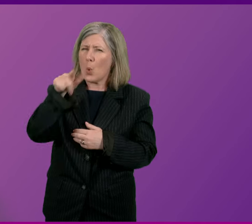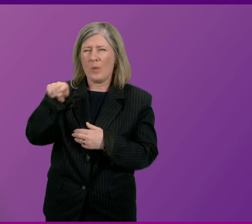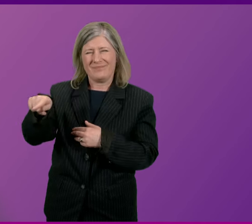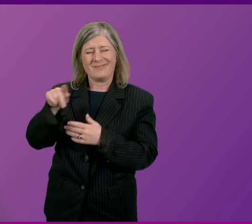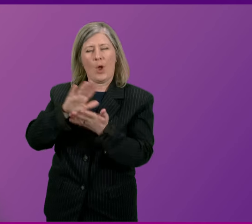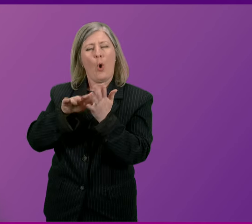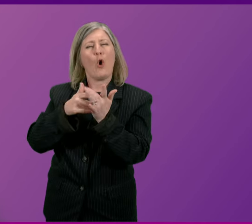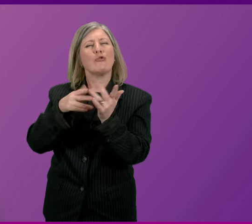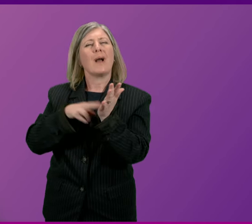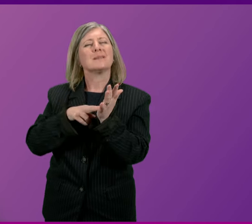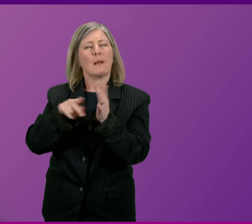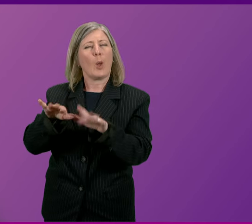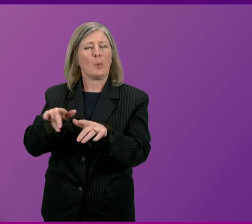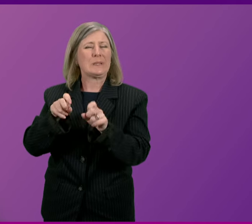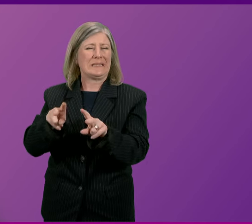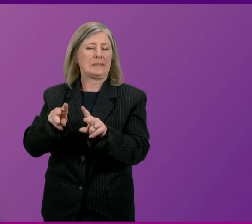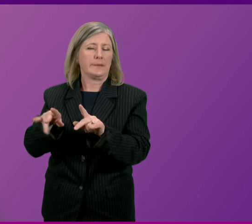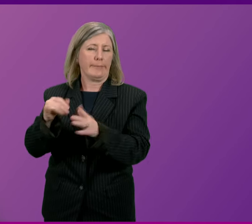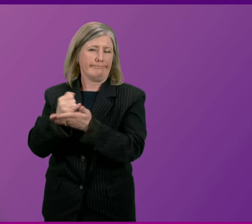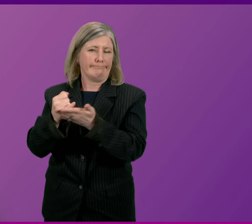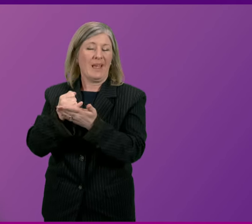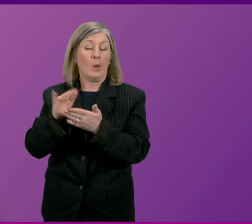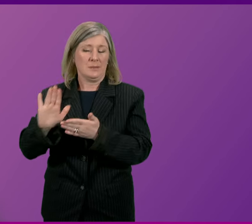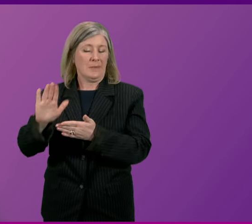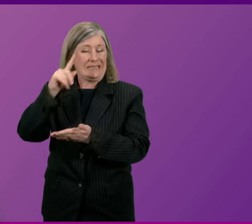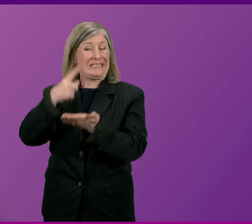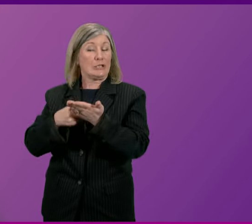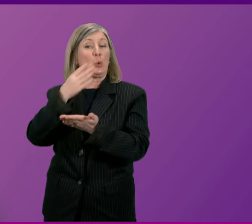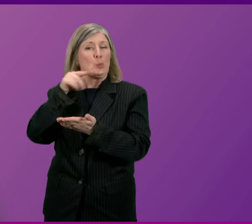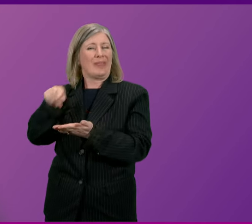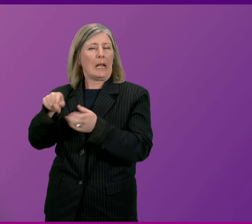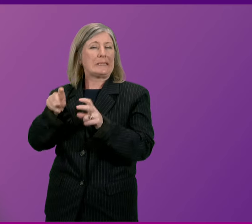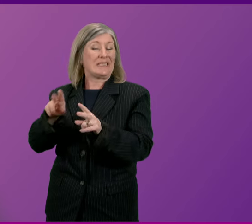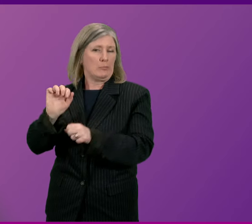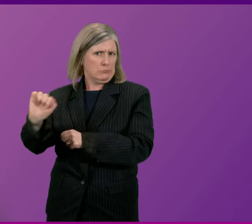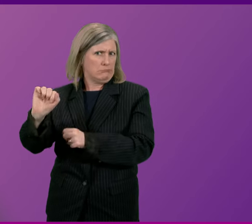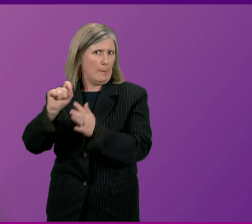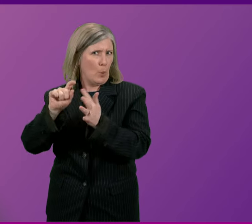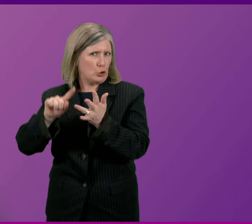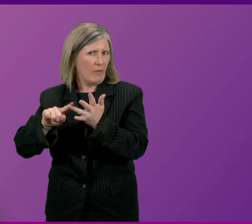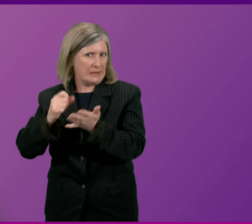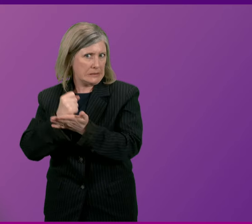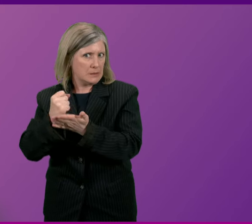evidence was a decision of the Post Office. Does the First Minister share my concerns